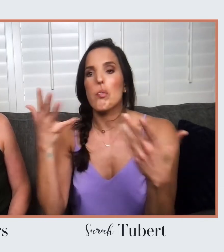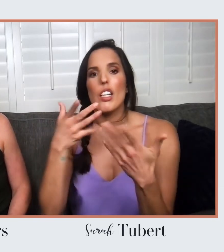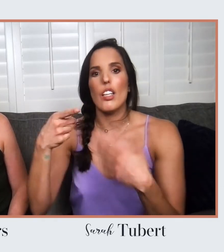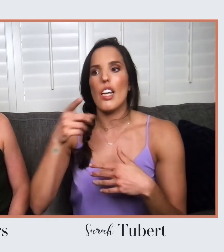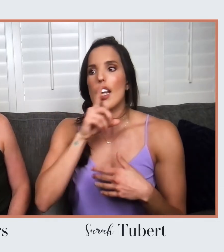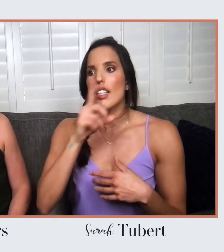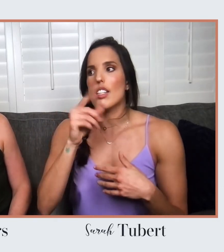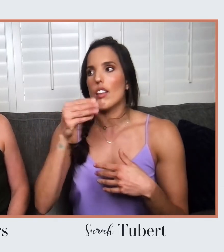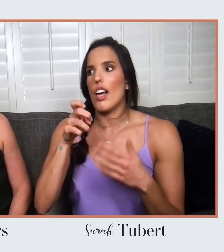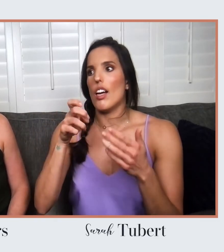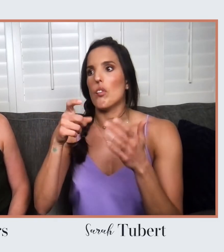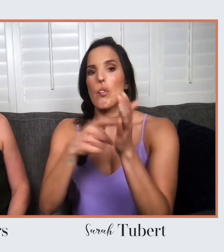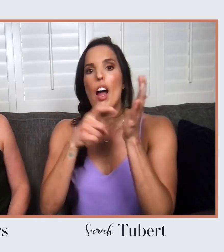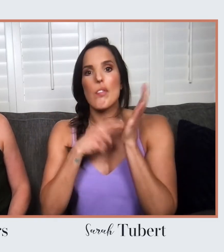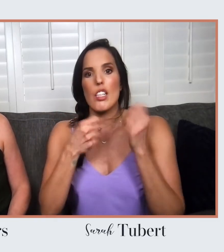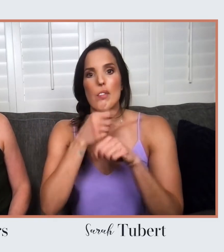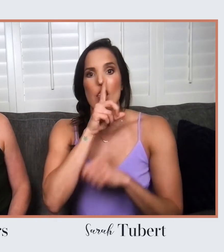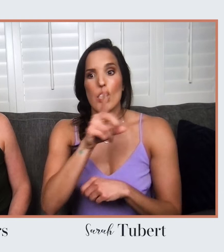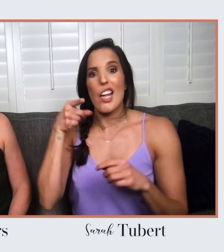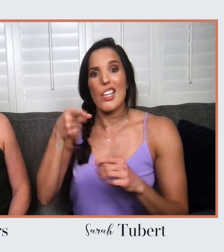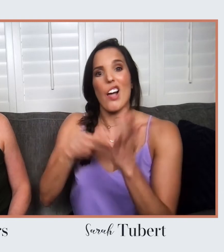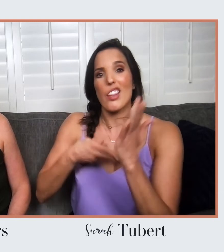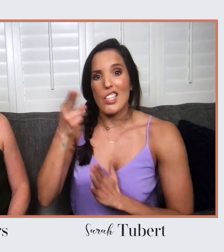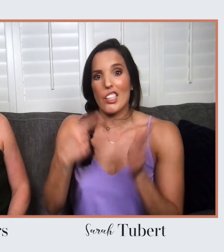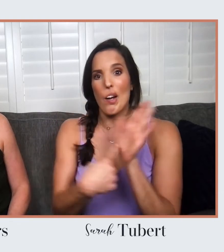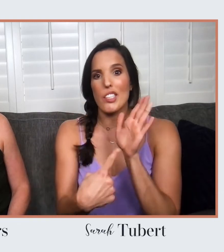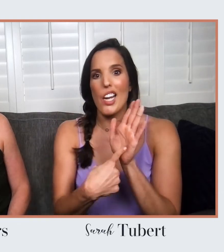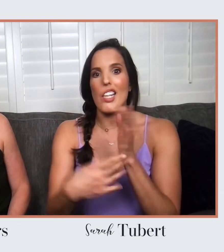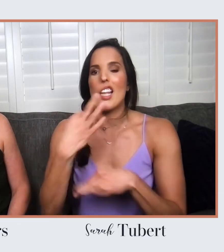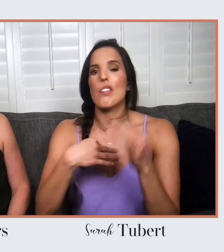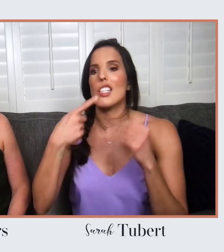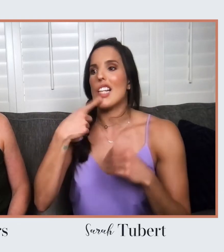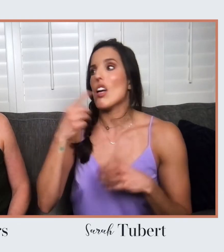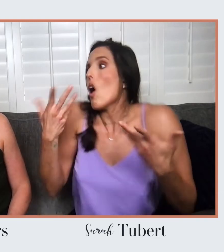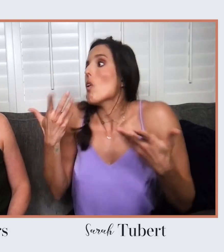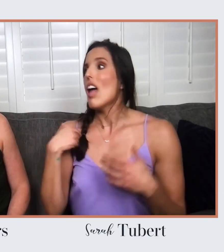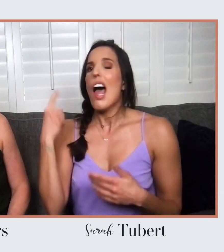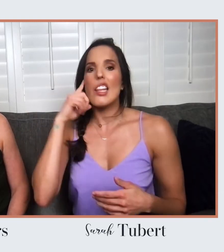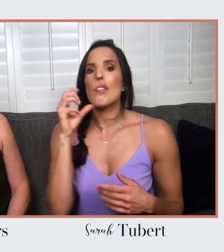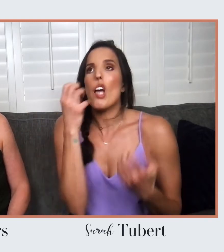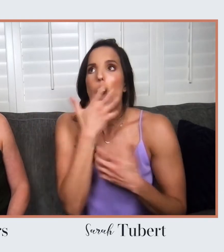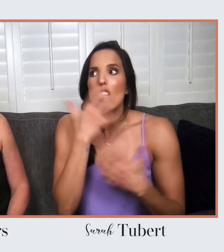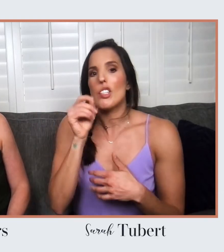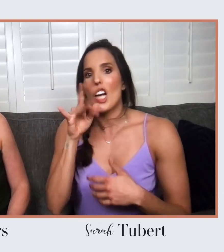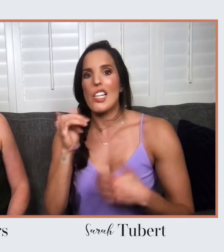What is the requirements to make sure that it's authentically represented instead of just saying, oh, I think it'd be awesome and trendy